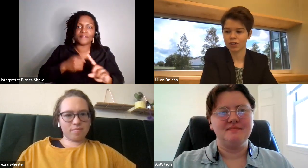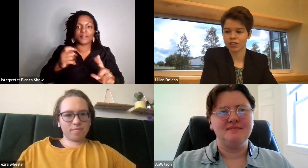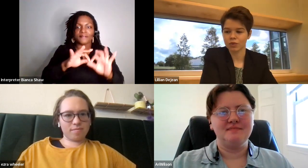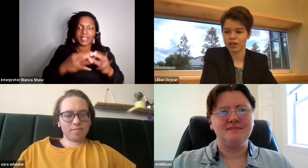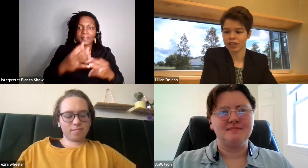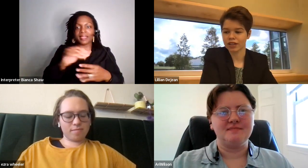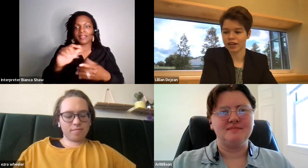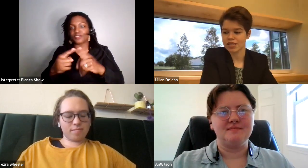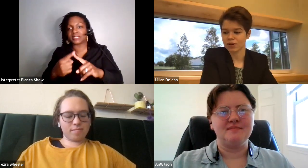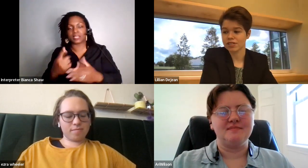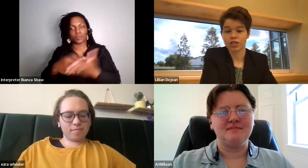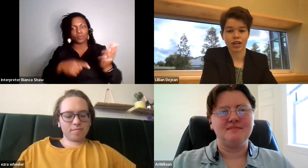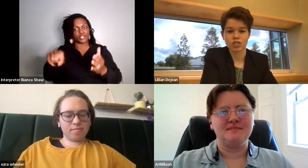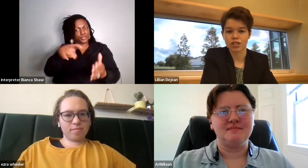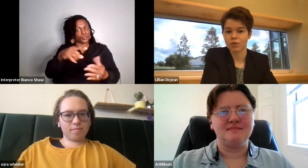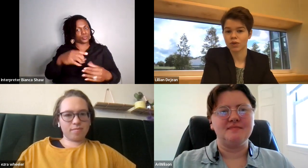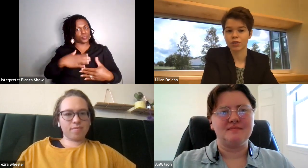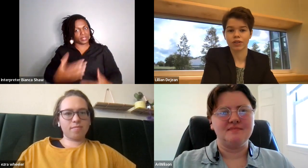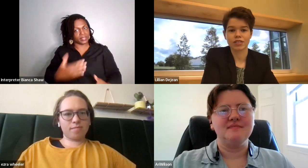What are you willing as far as education? What are you willing to provide?